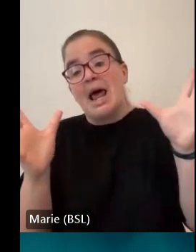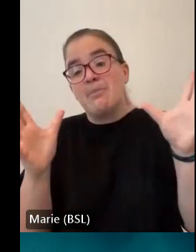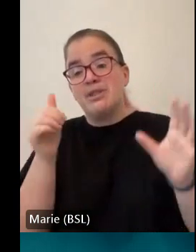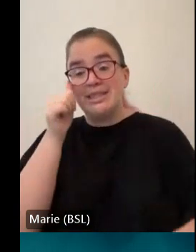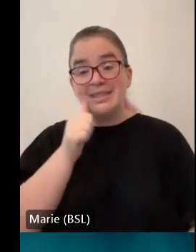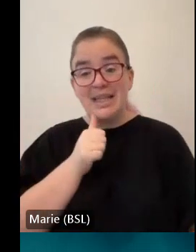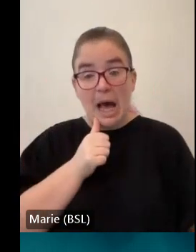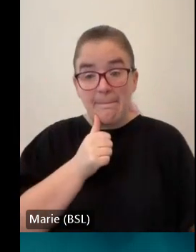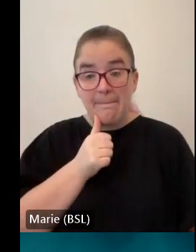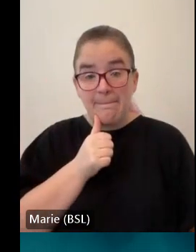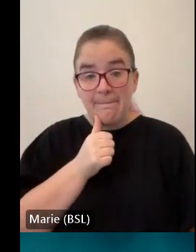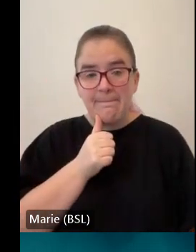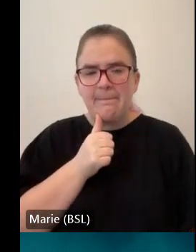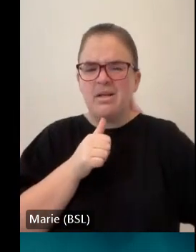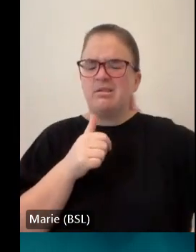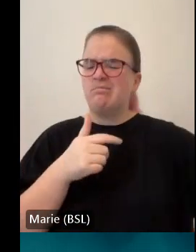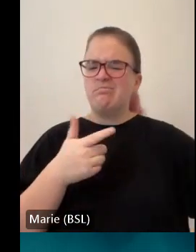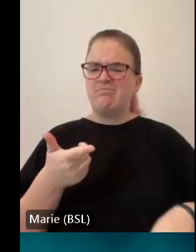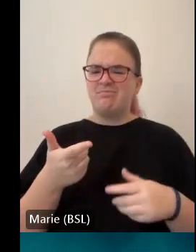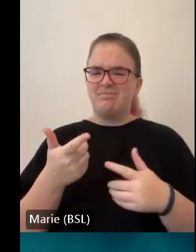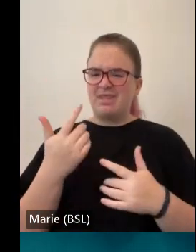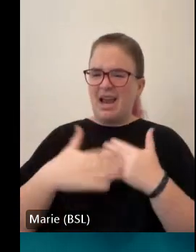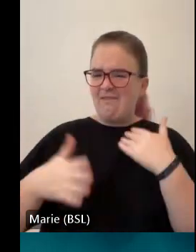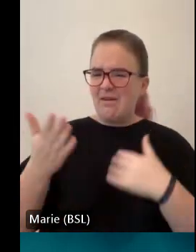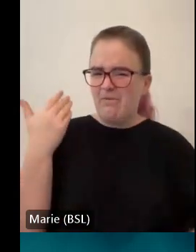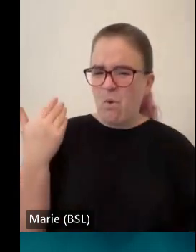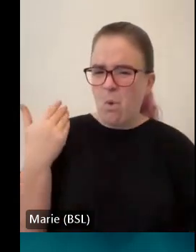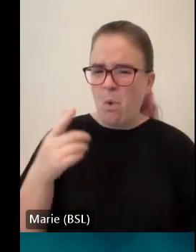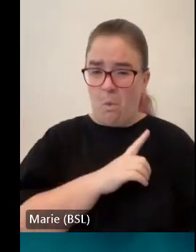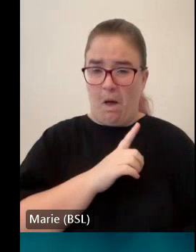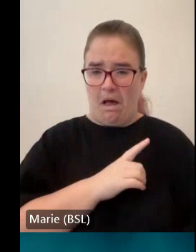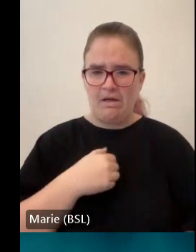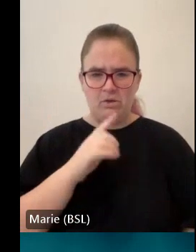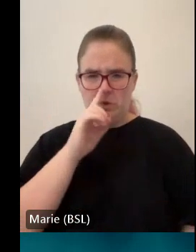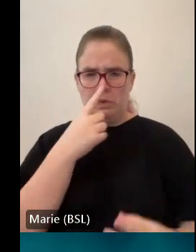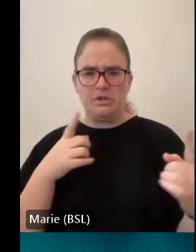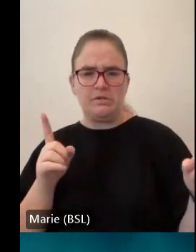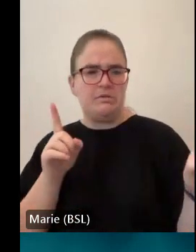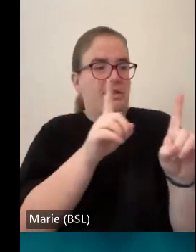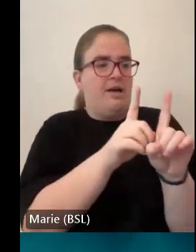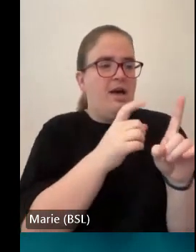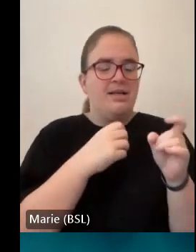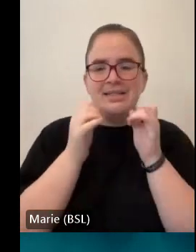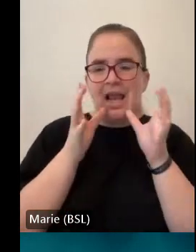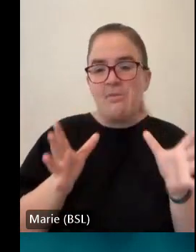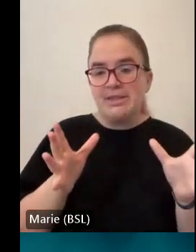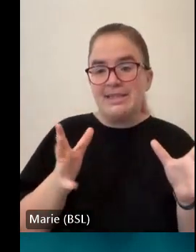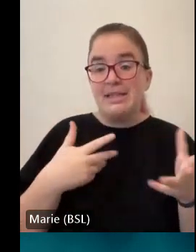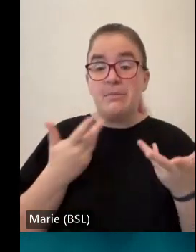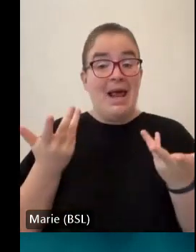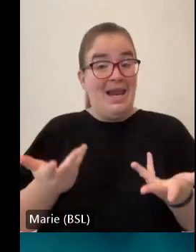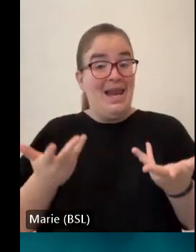And I think that's something that we never used to see because in the old days you couldn't really get close to a